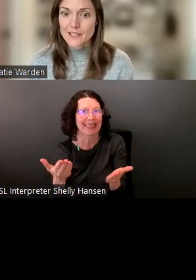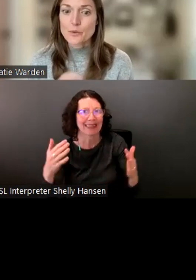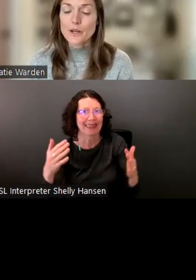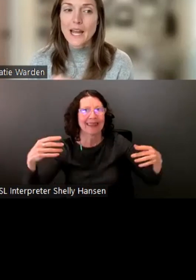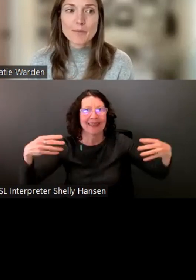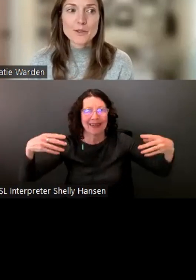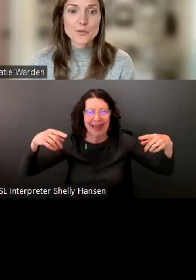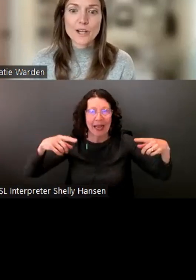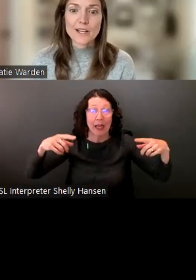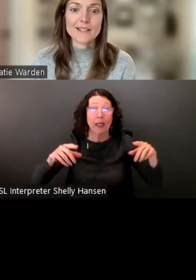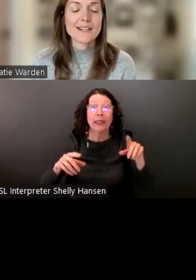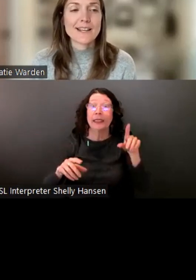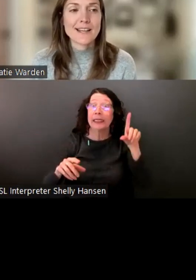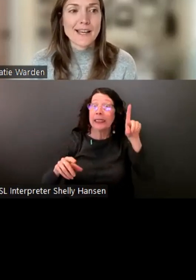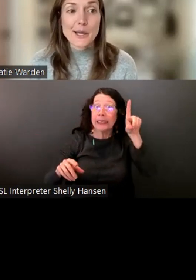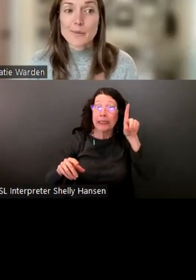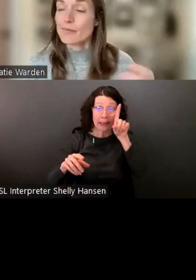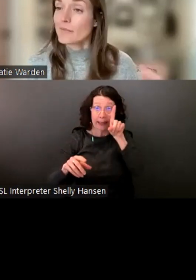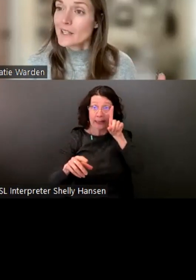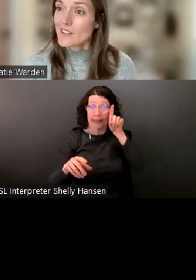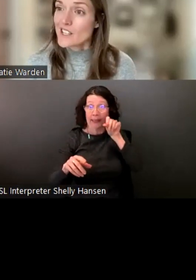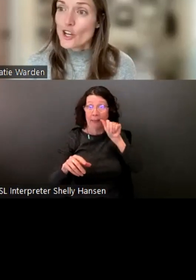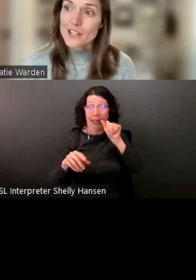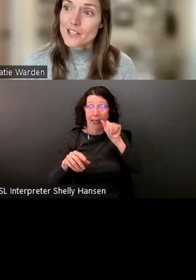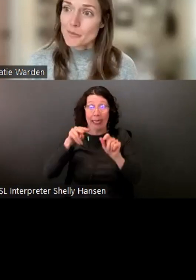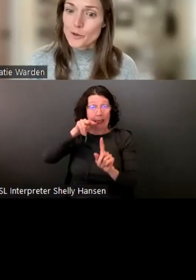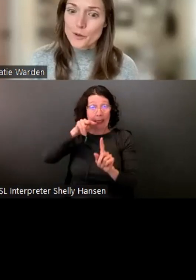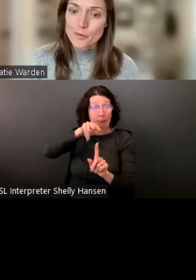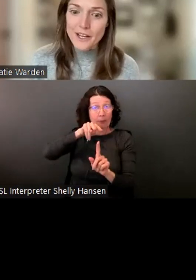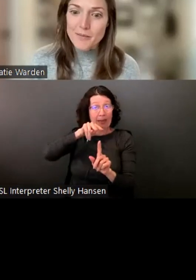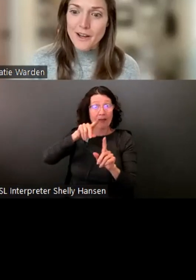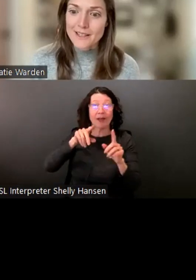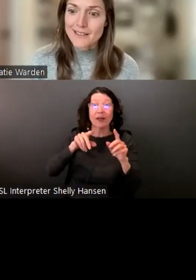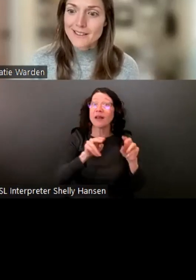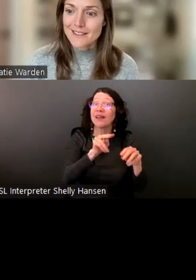it's what happens when a non-typical body mind